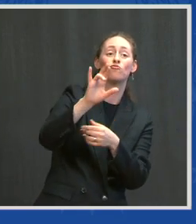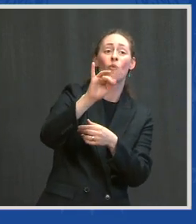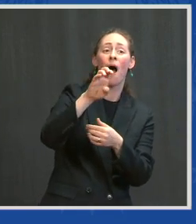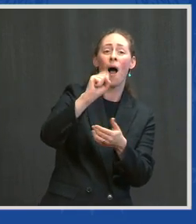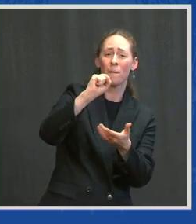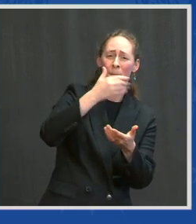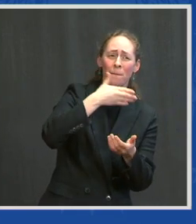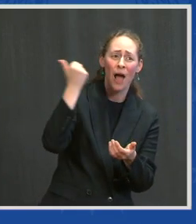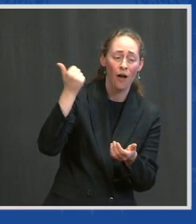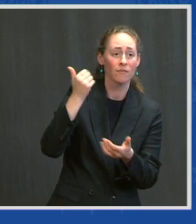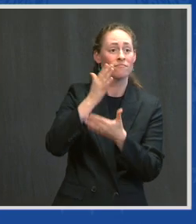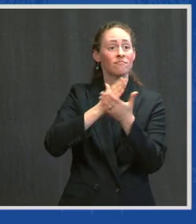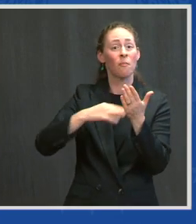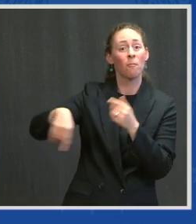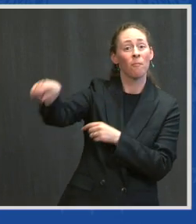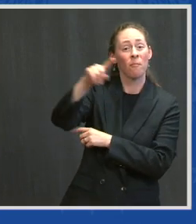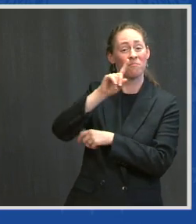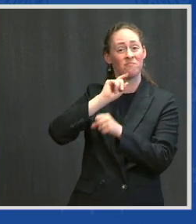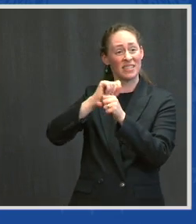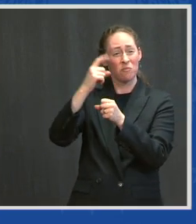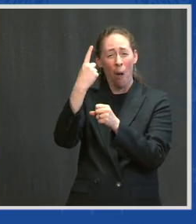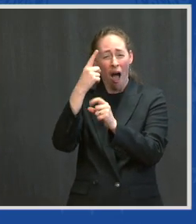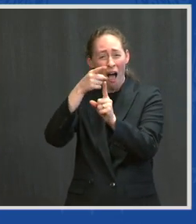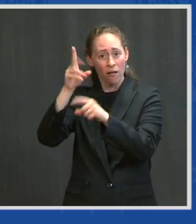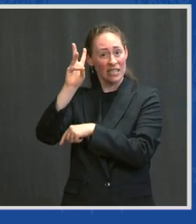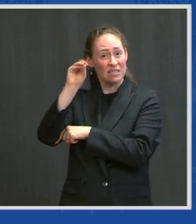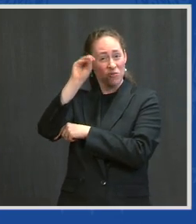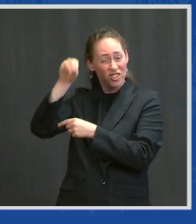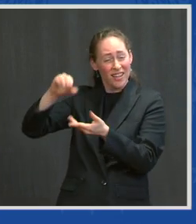We heard from two community leaders that do this work.